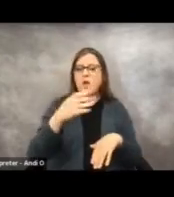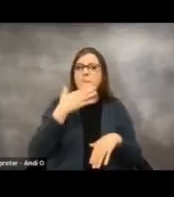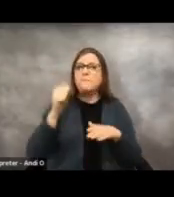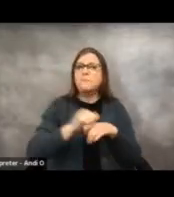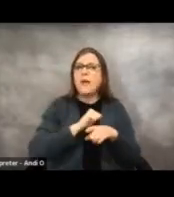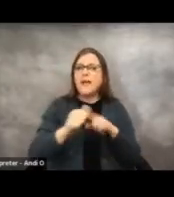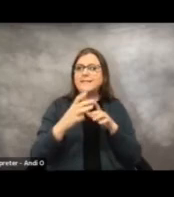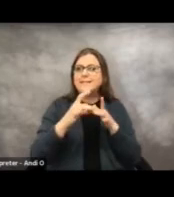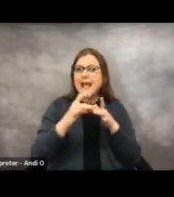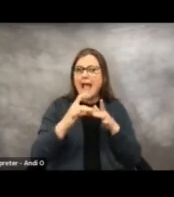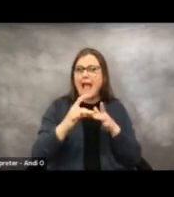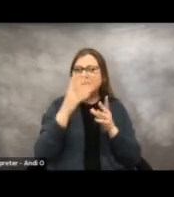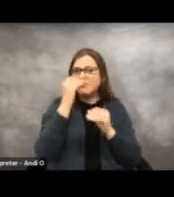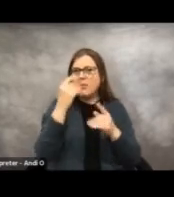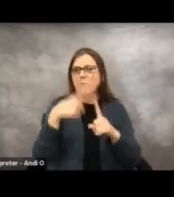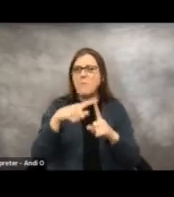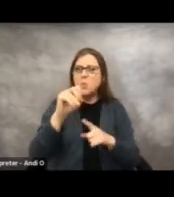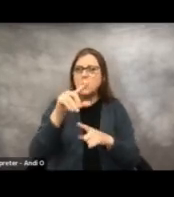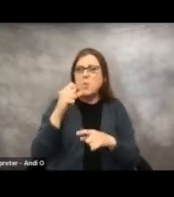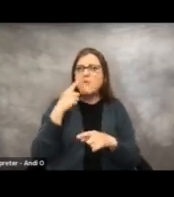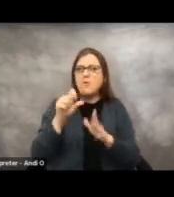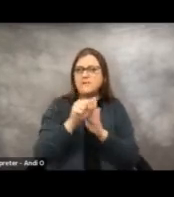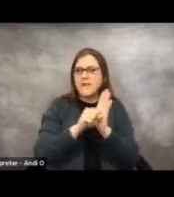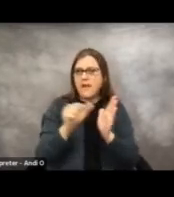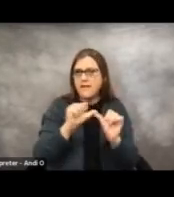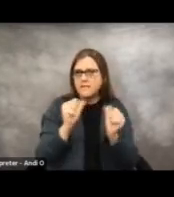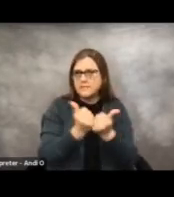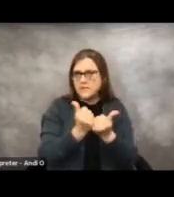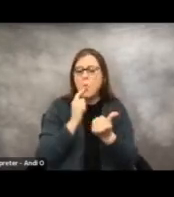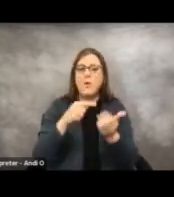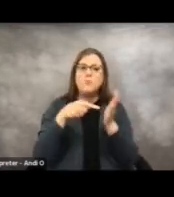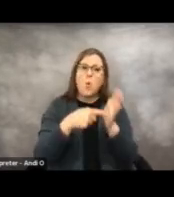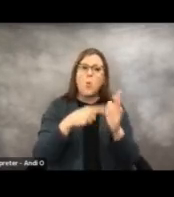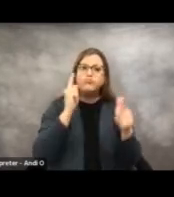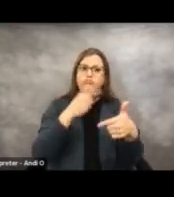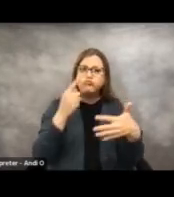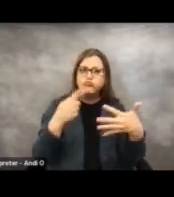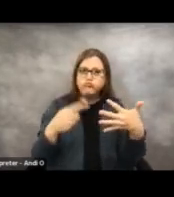State Agencies. We will highlight some of the major content in the Best Practice